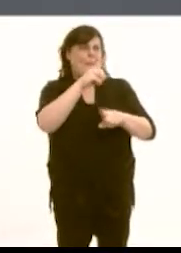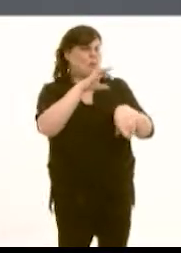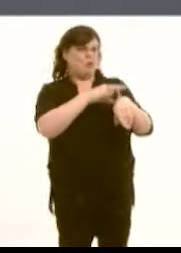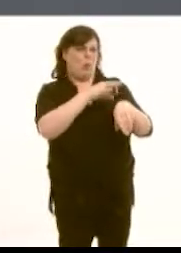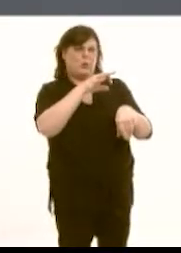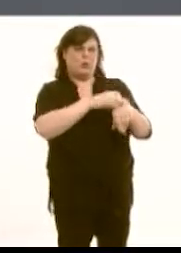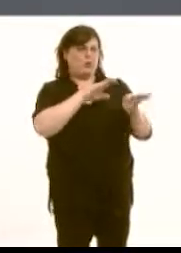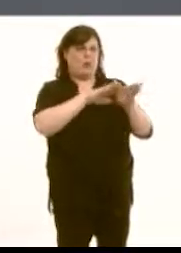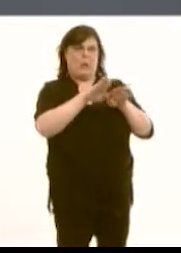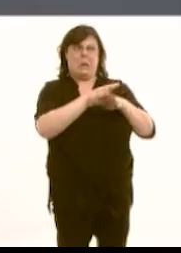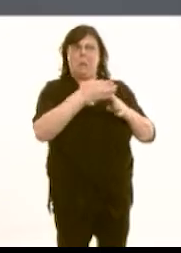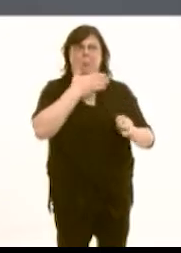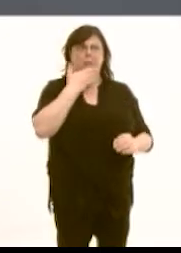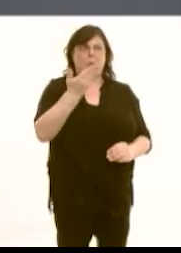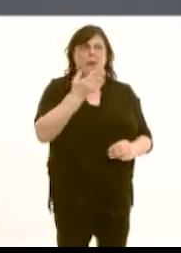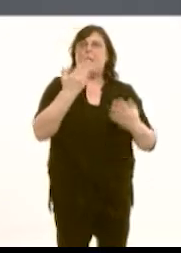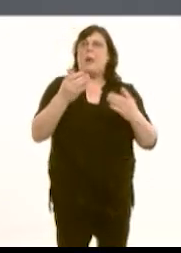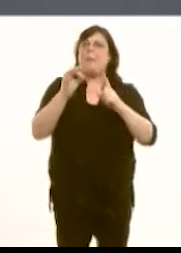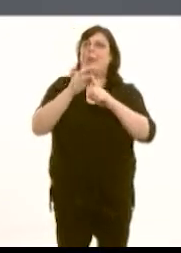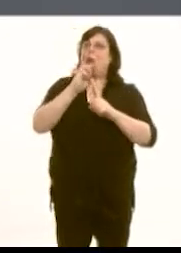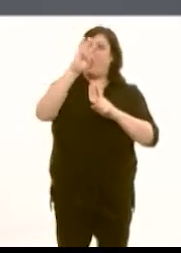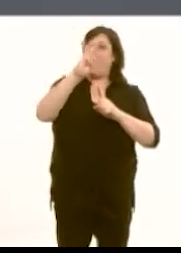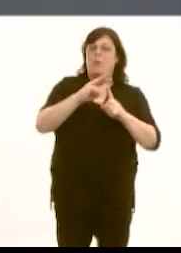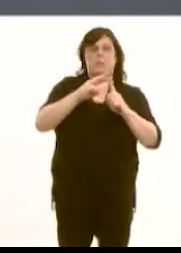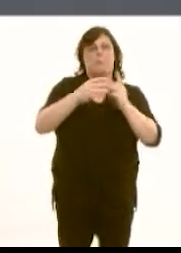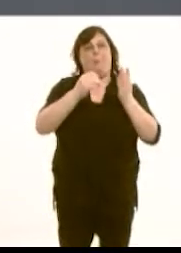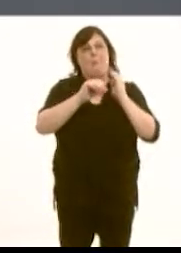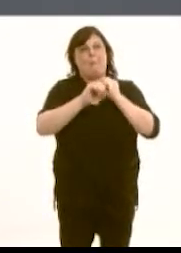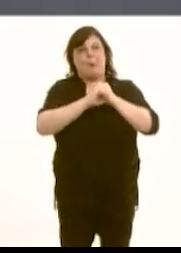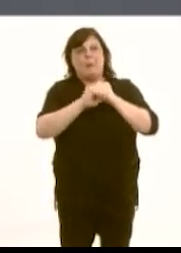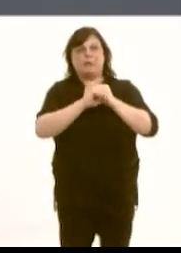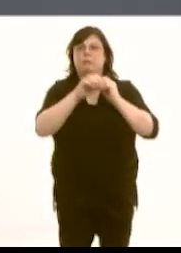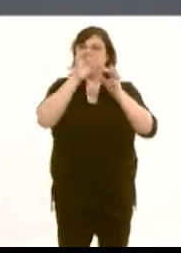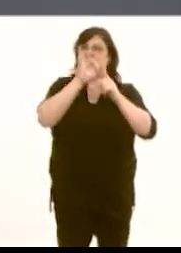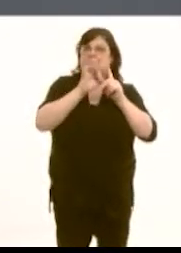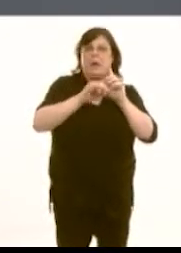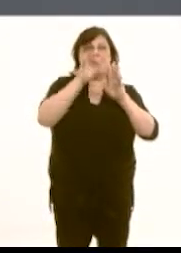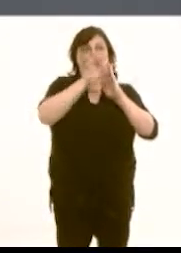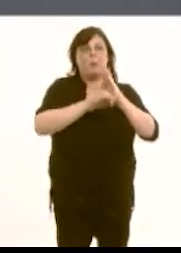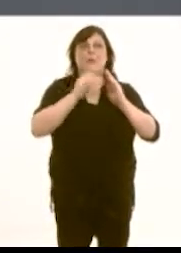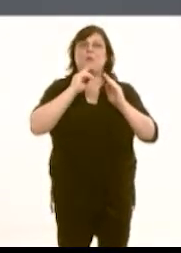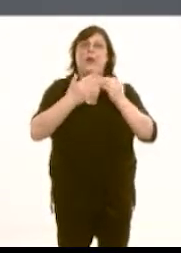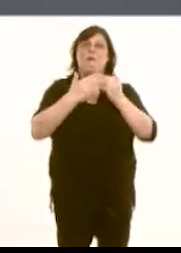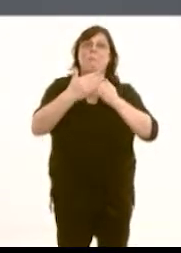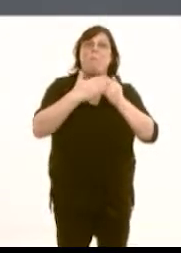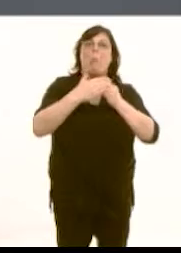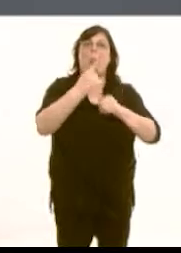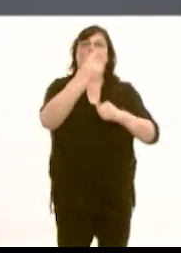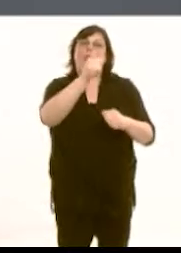Plaid Cymru has published detailed proposals to bring an extra 1,000 doctors to the Welsh NHS.